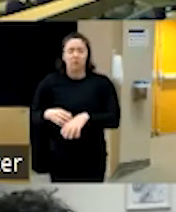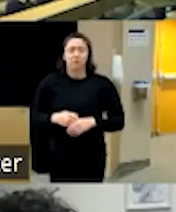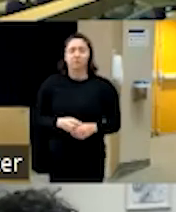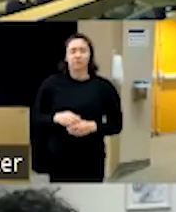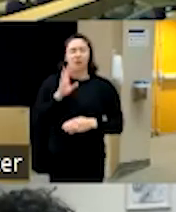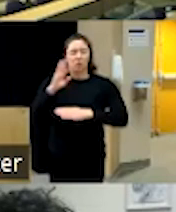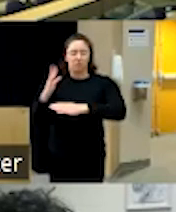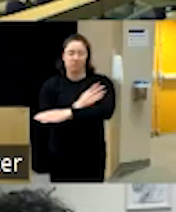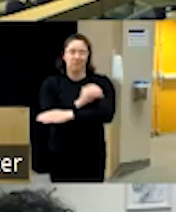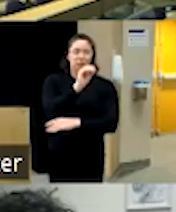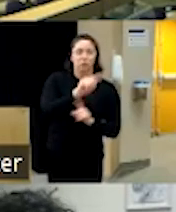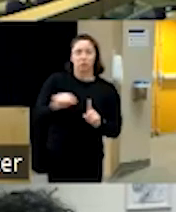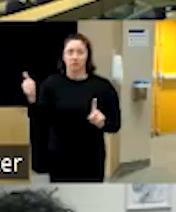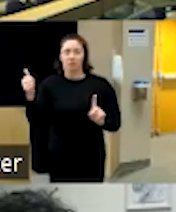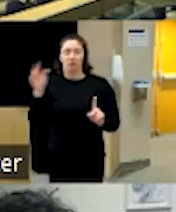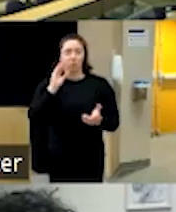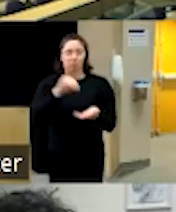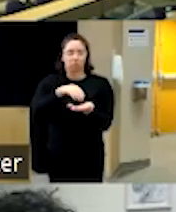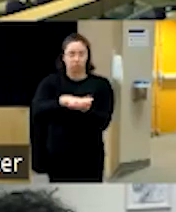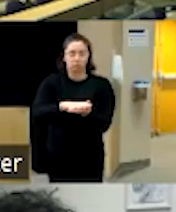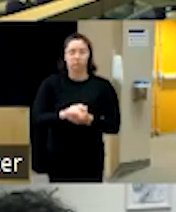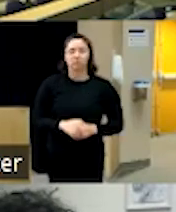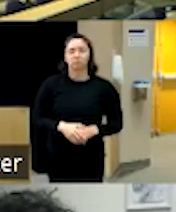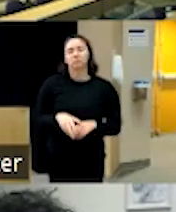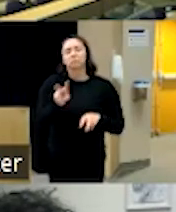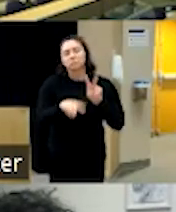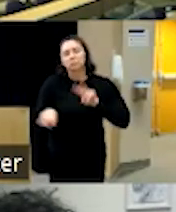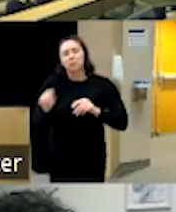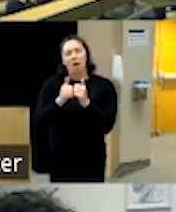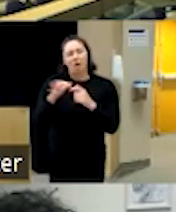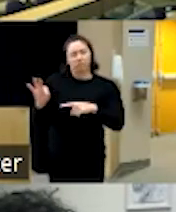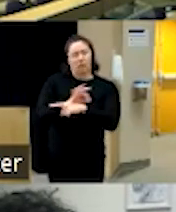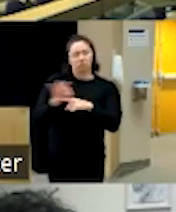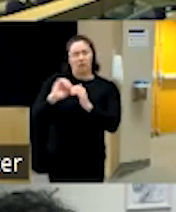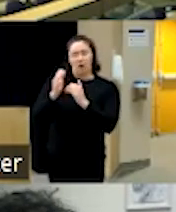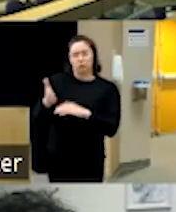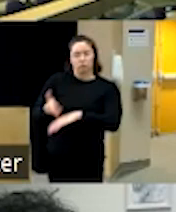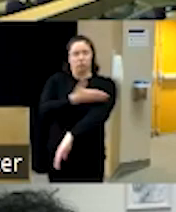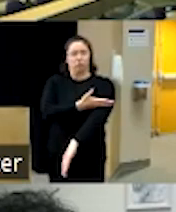between 0 and 10 and we also look into how is this function actually improving or patients say I